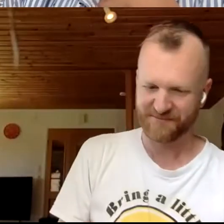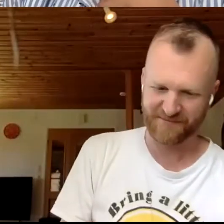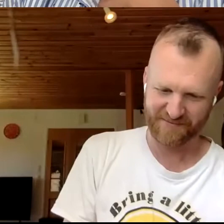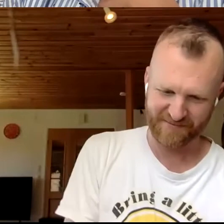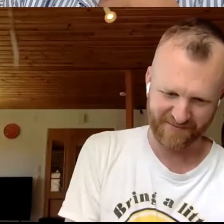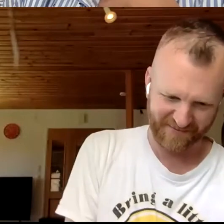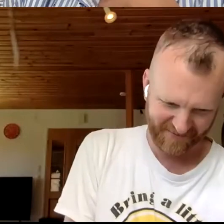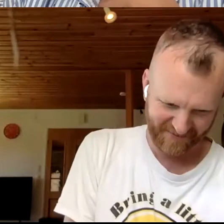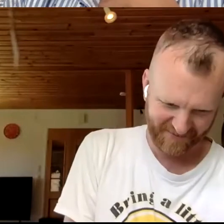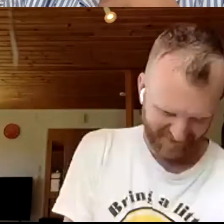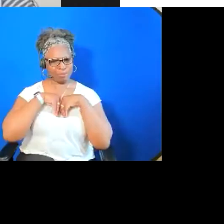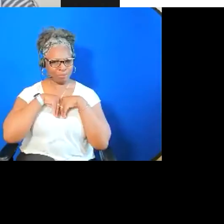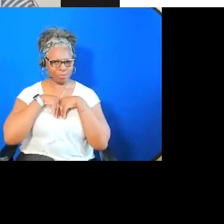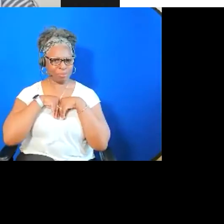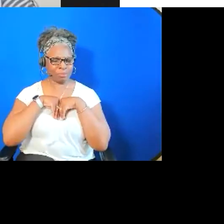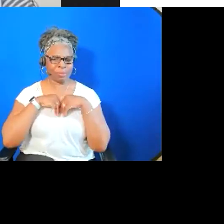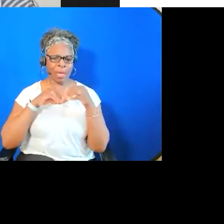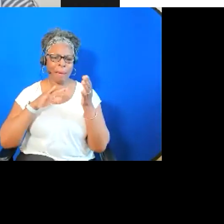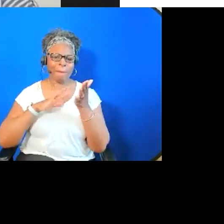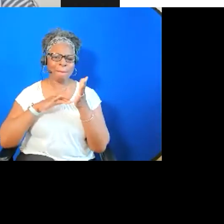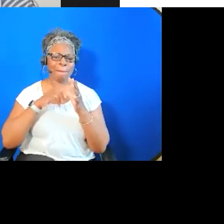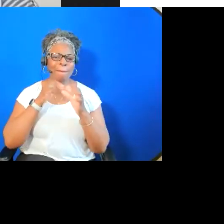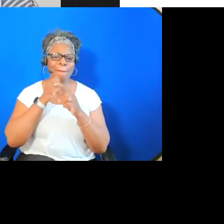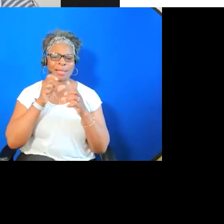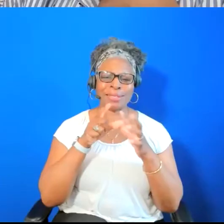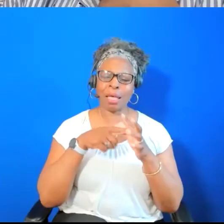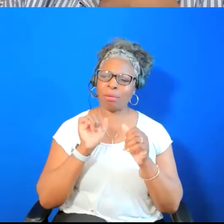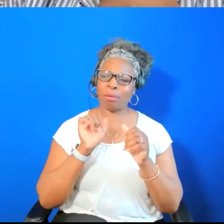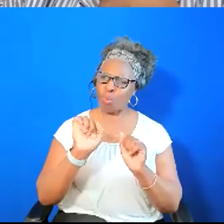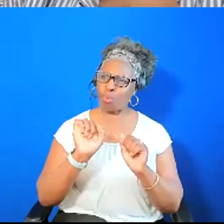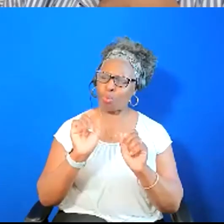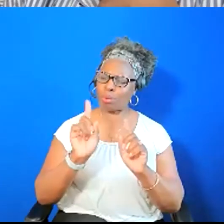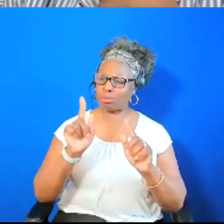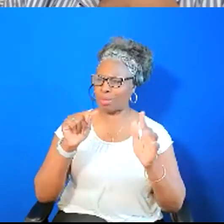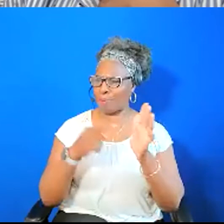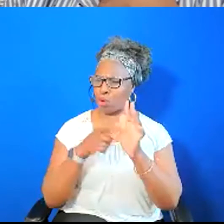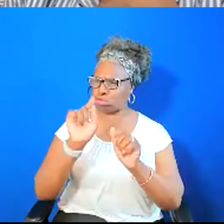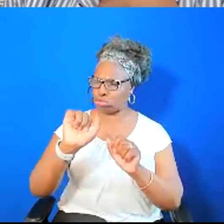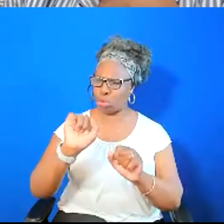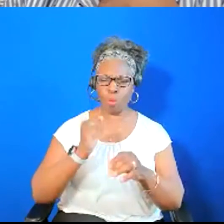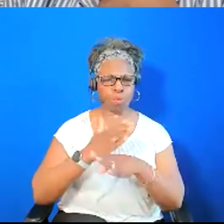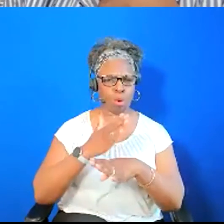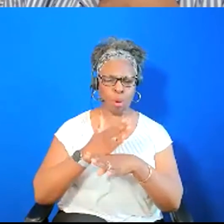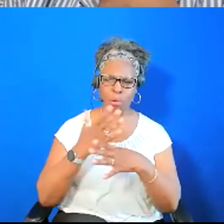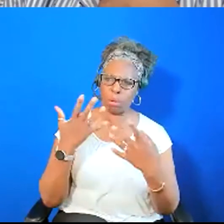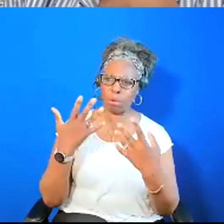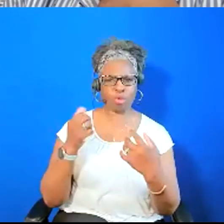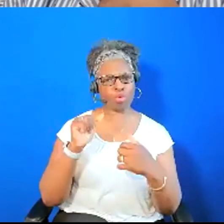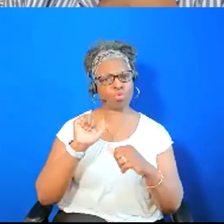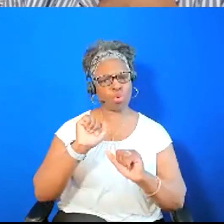that has been important for you in how you work? >> MAGDA: I think many, and I think that,